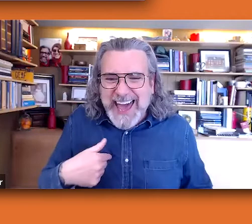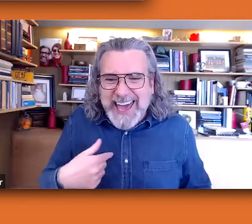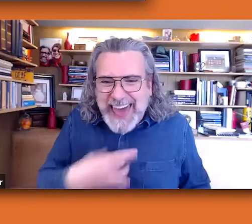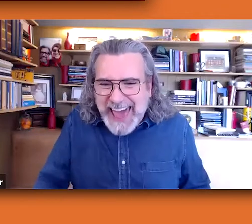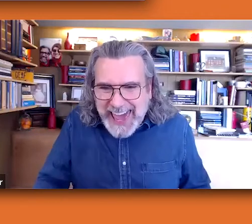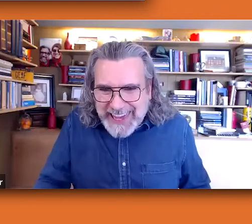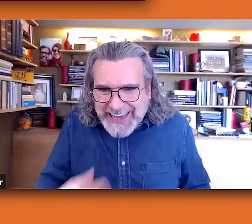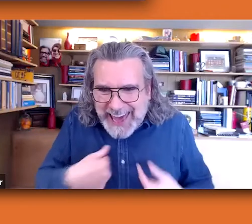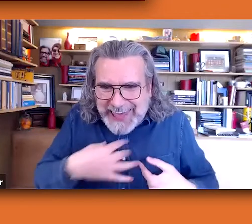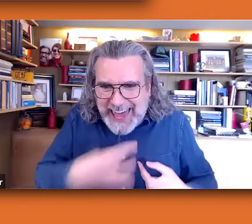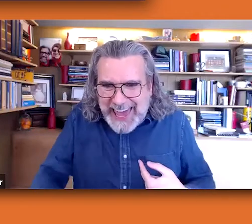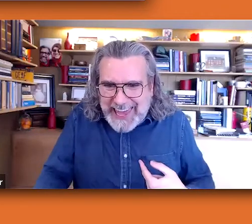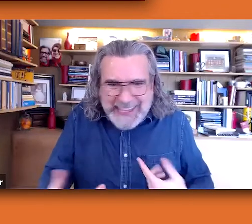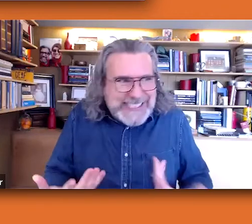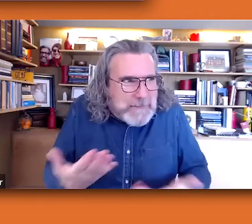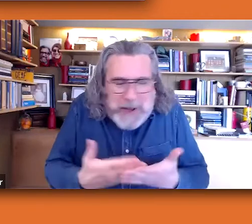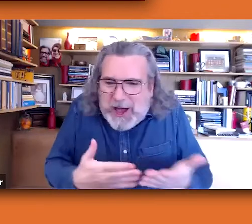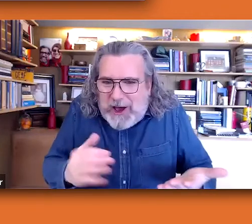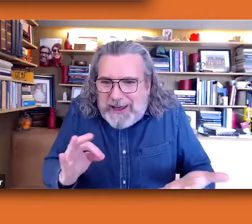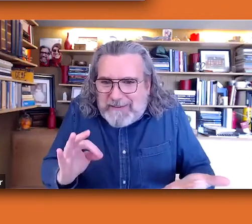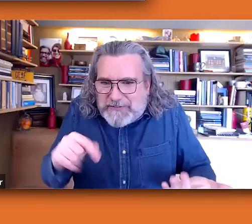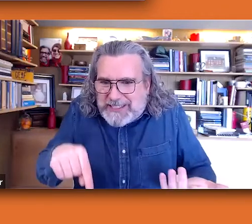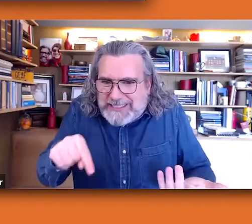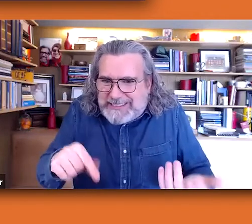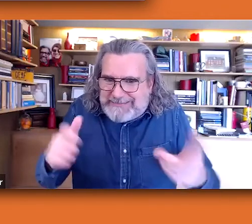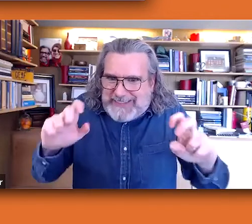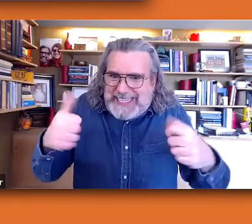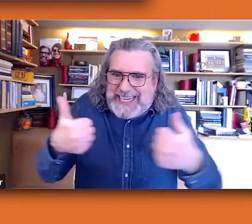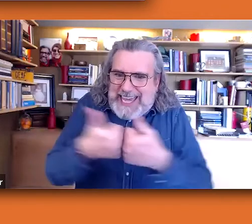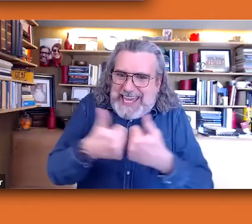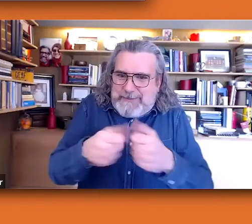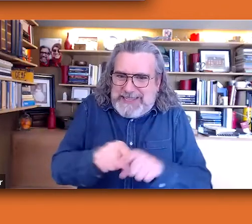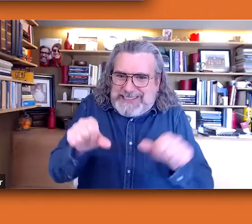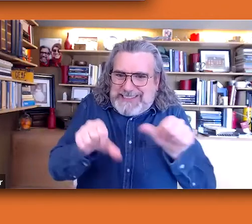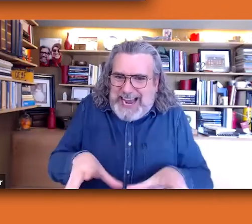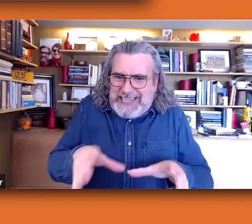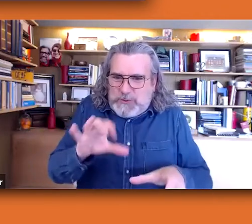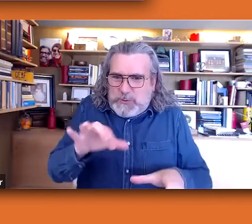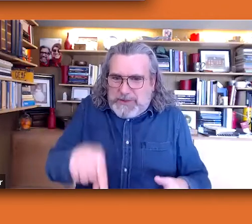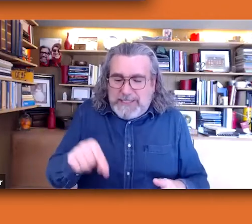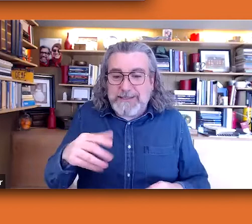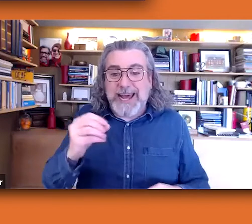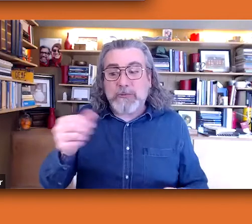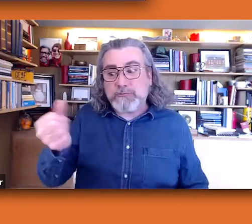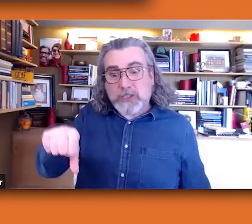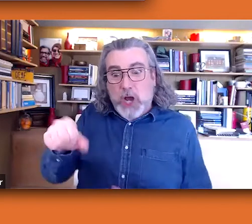and some of them haven't, but I like that. I think that's part of the game as a scientist.